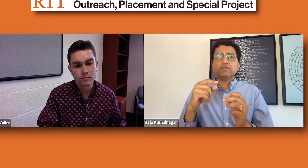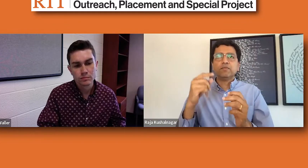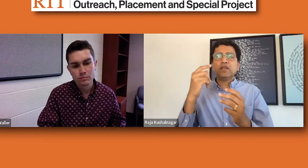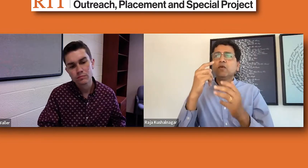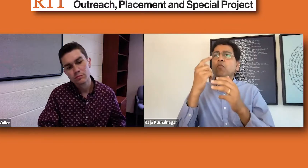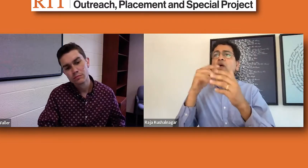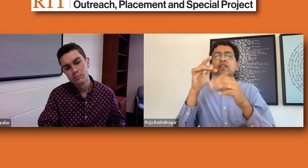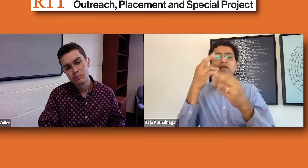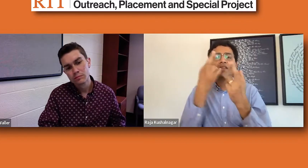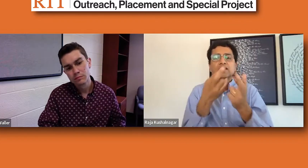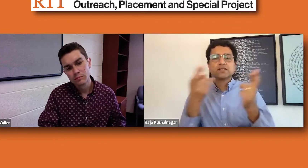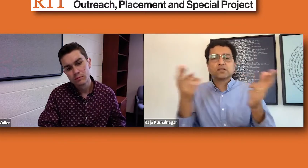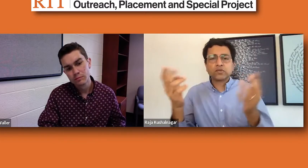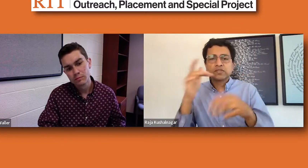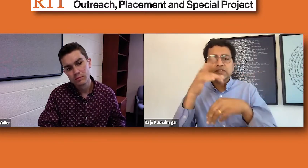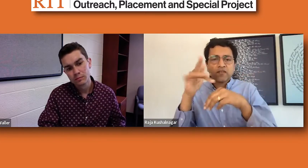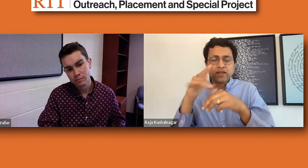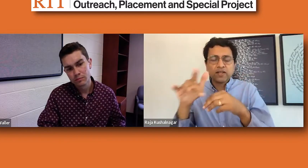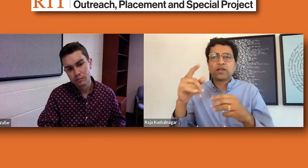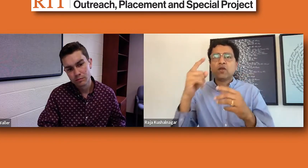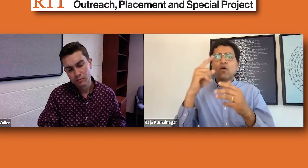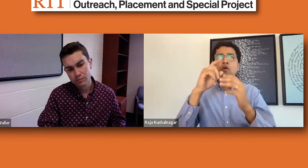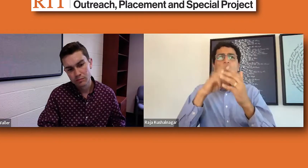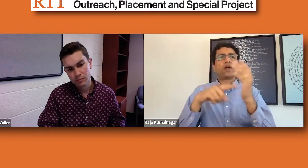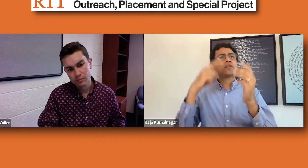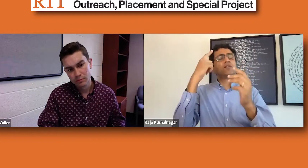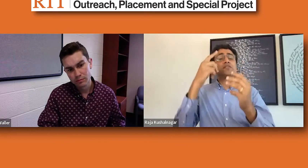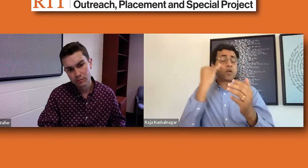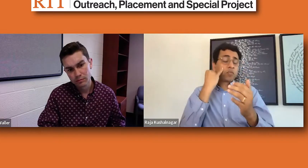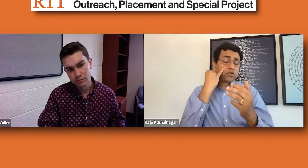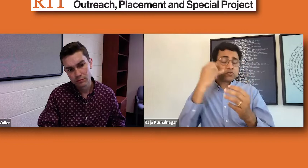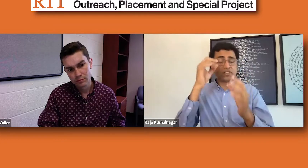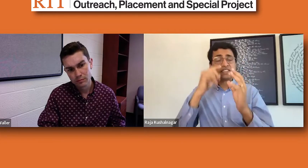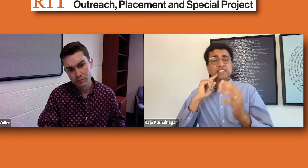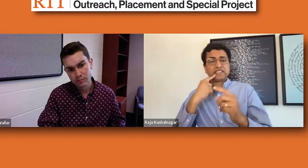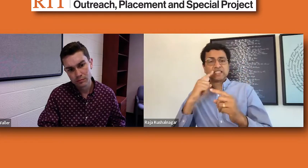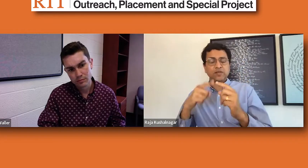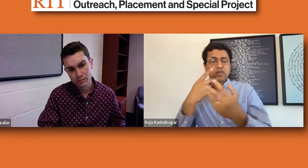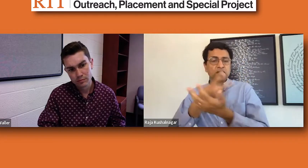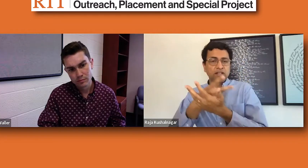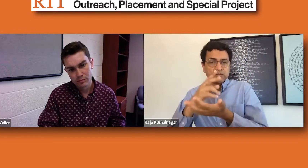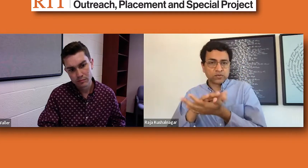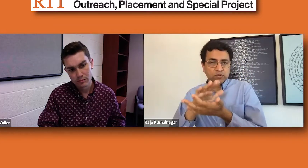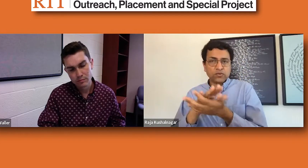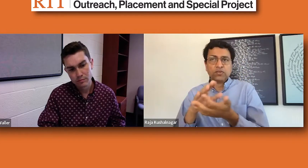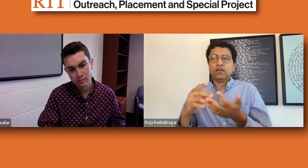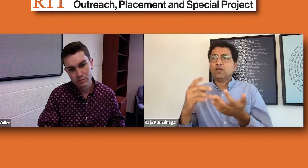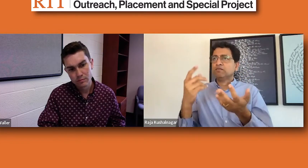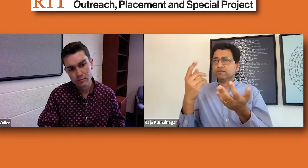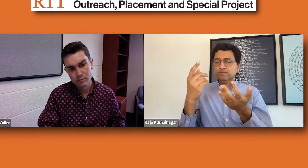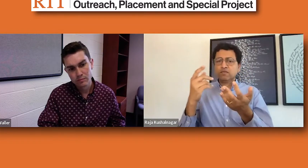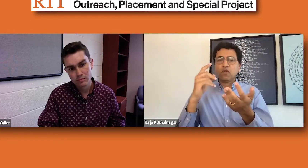maybe had internships, you have resources available to kind of guide you into what you may want to do.